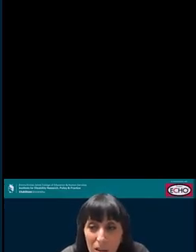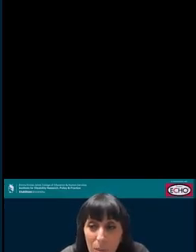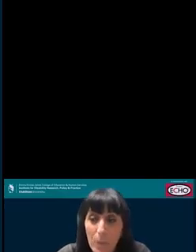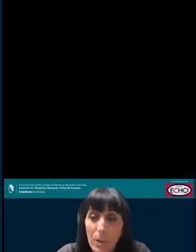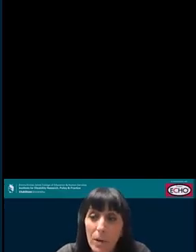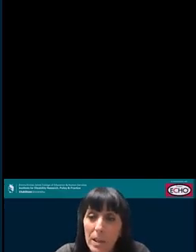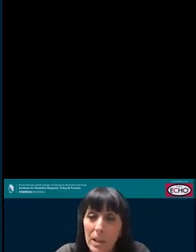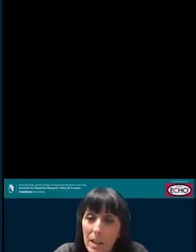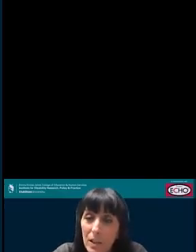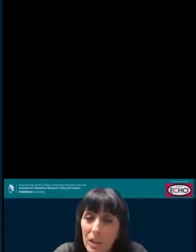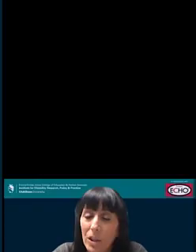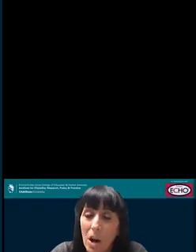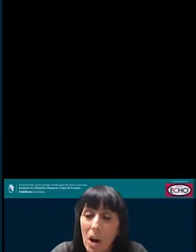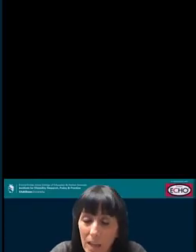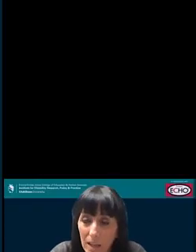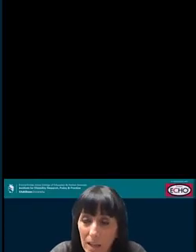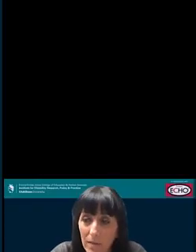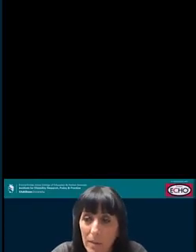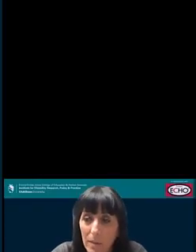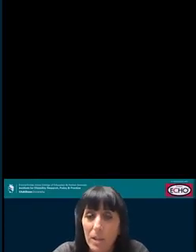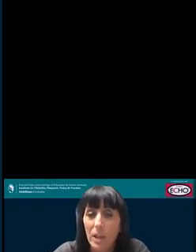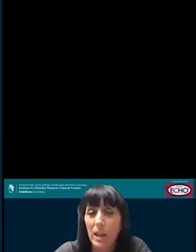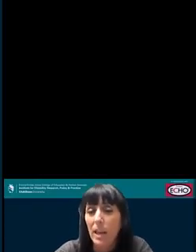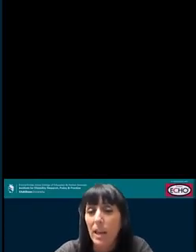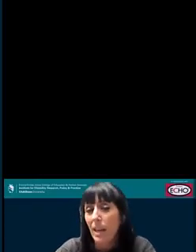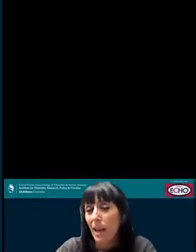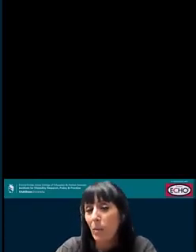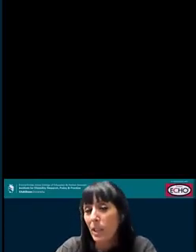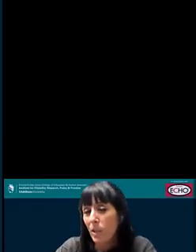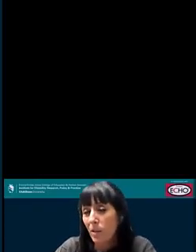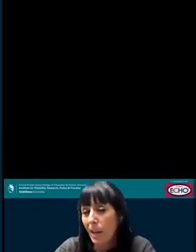you put in your contact information, and we do that